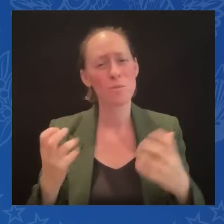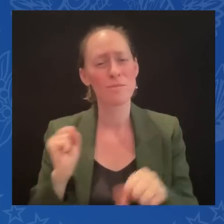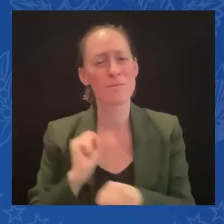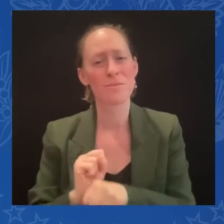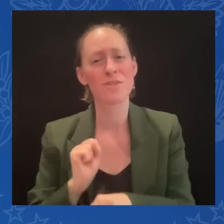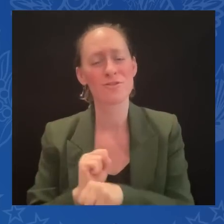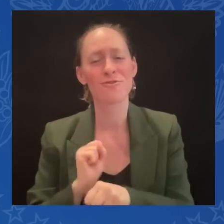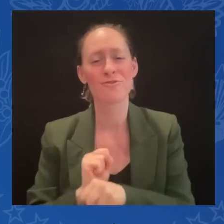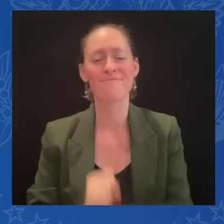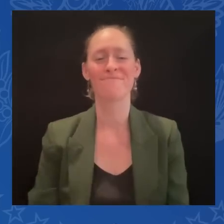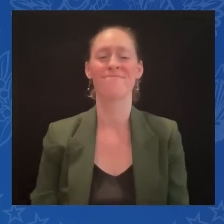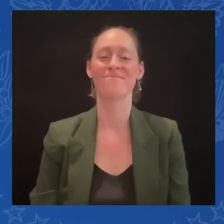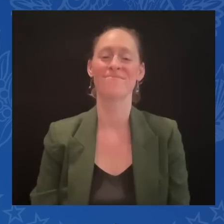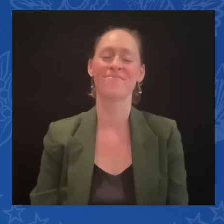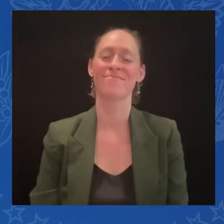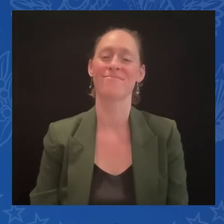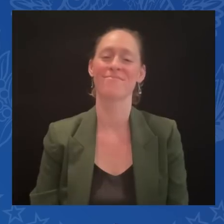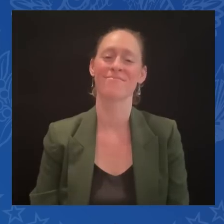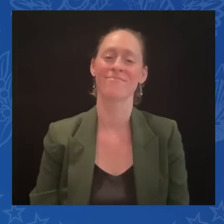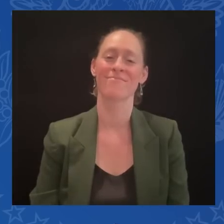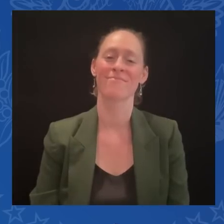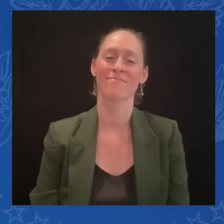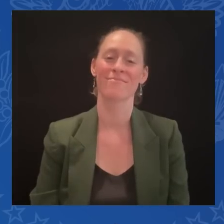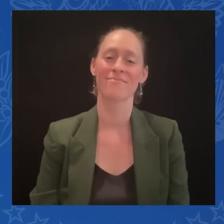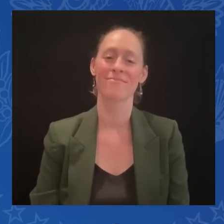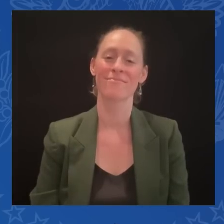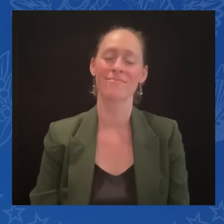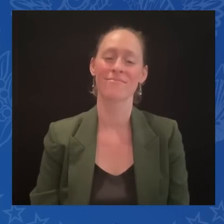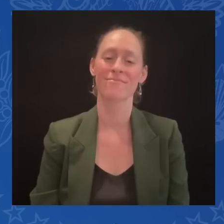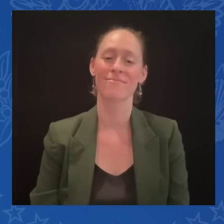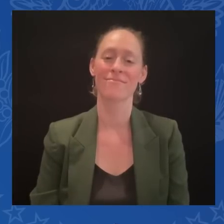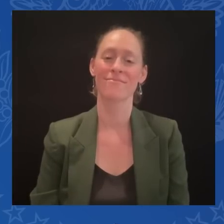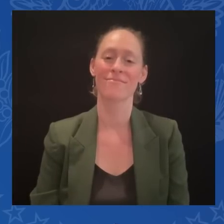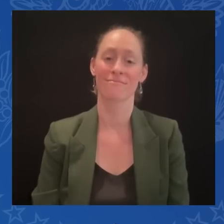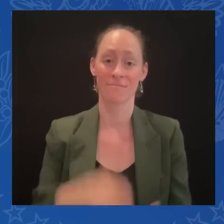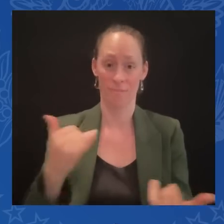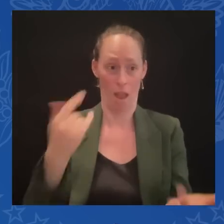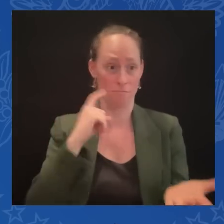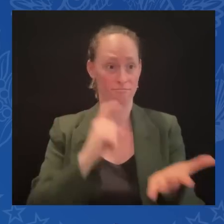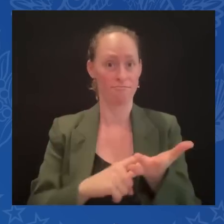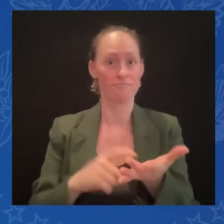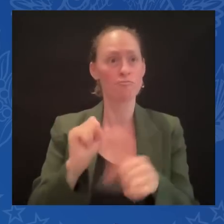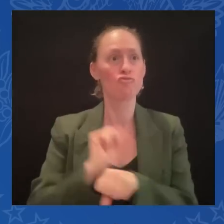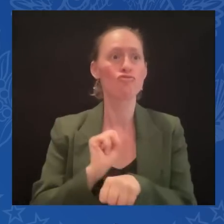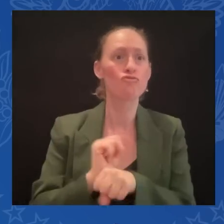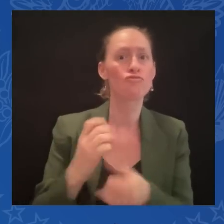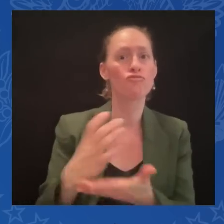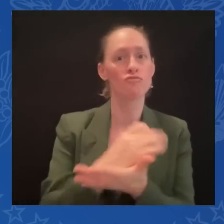has grown at the fastest pace in two decades. And, folks, it's no accident. It's Bidenomics in action.